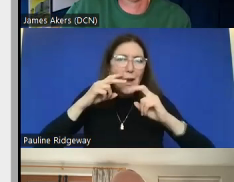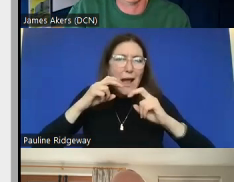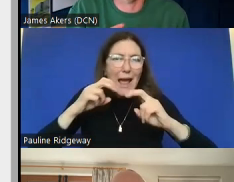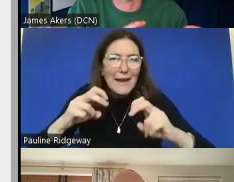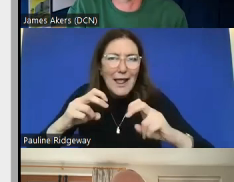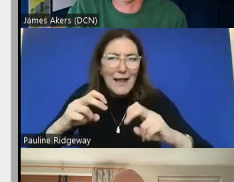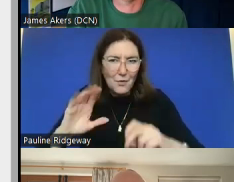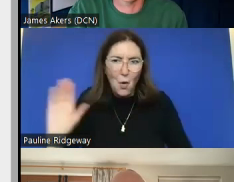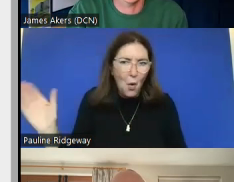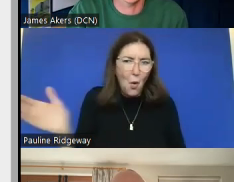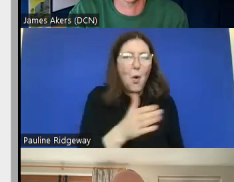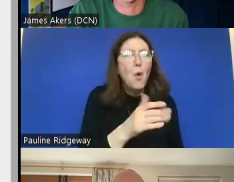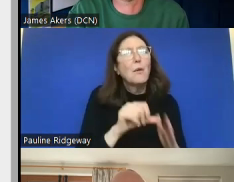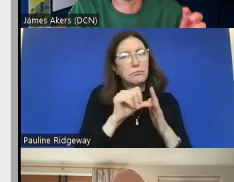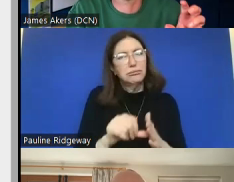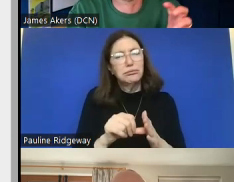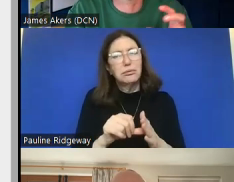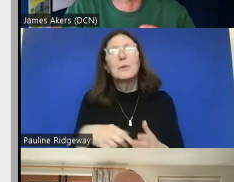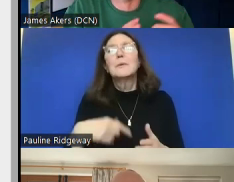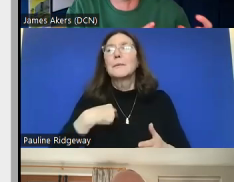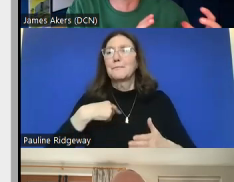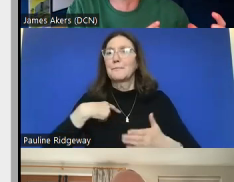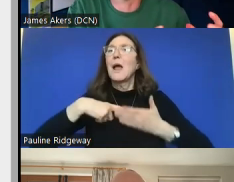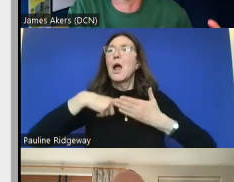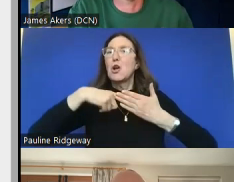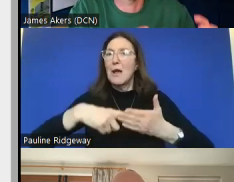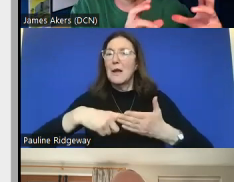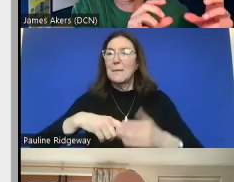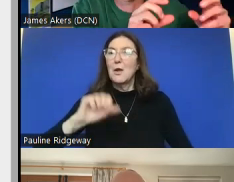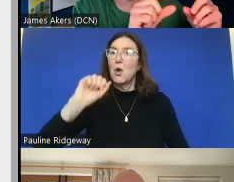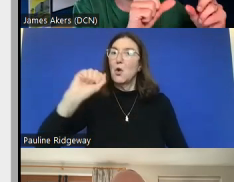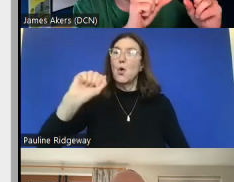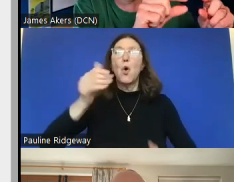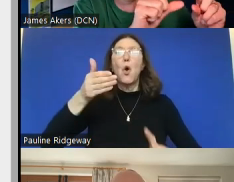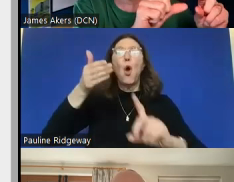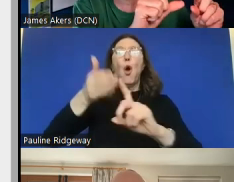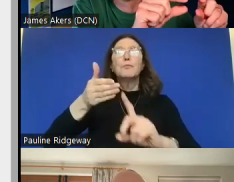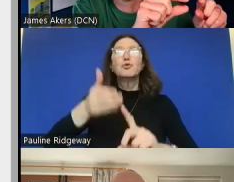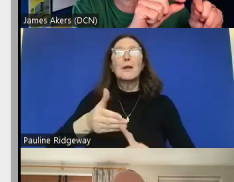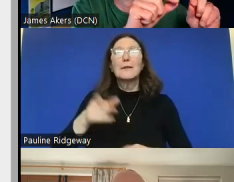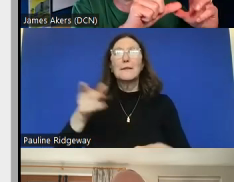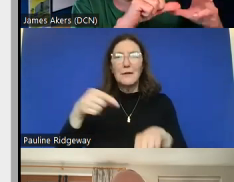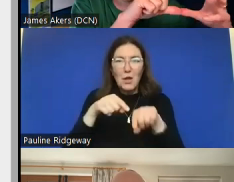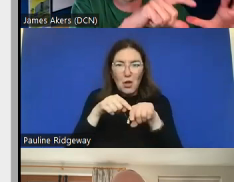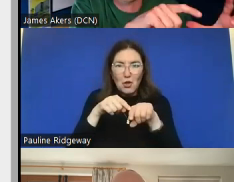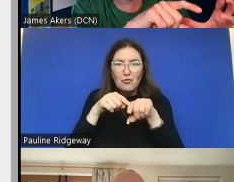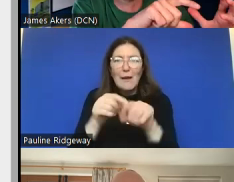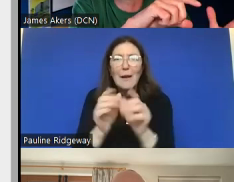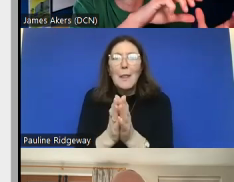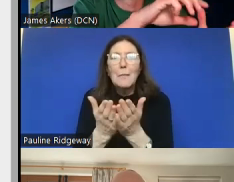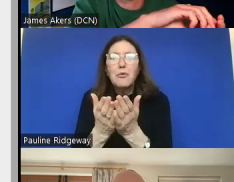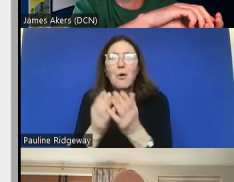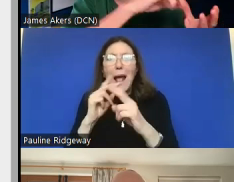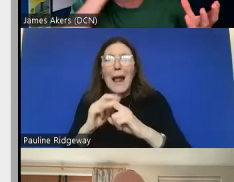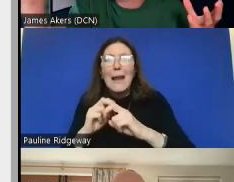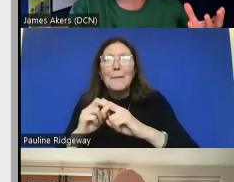What I would recommend doing is actually your objective tracking is tracking the book now button on your website when they leave.